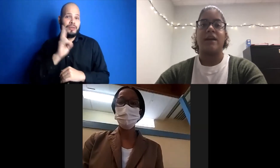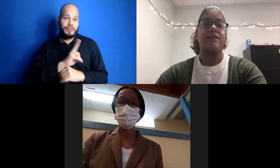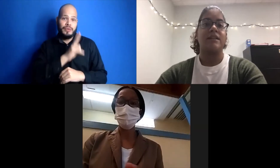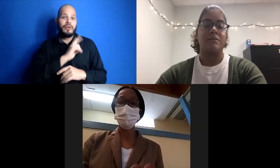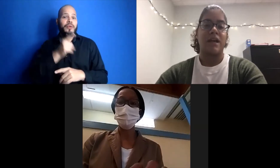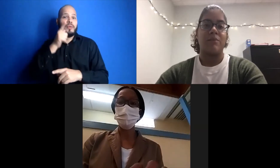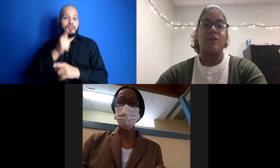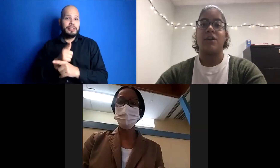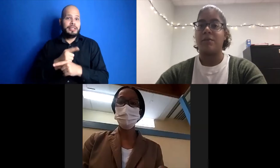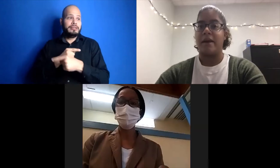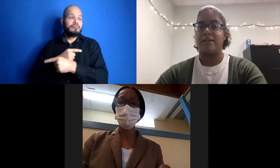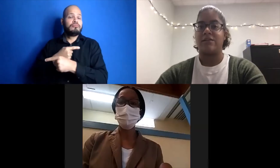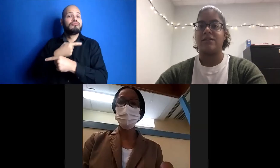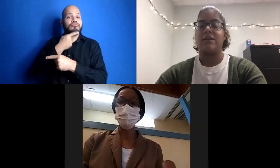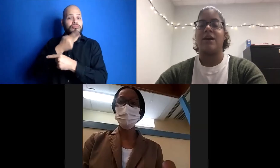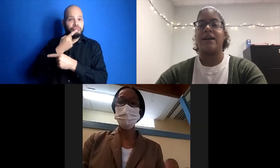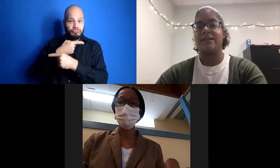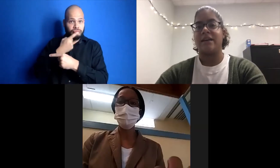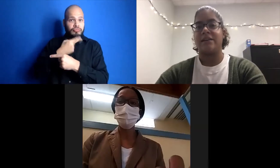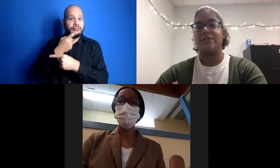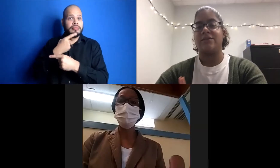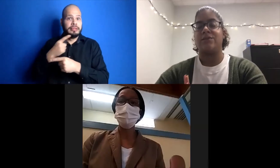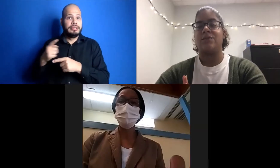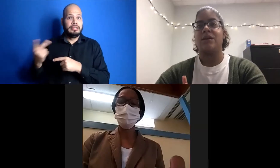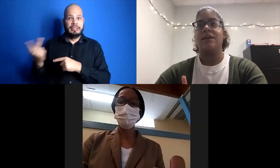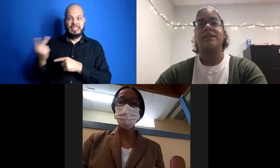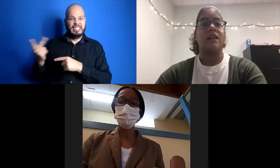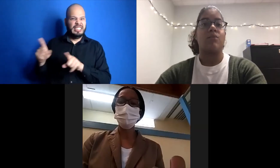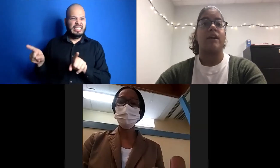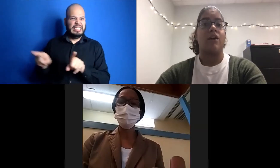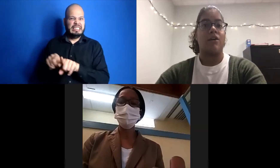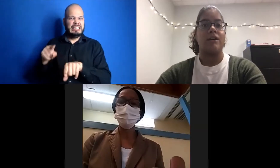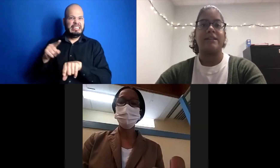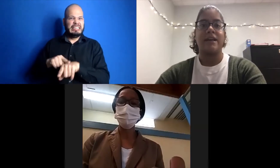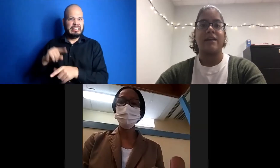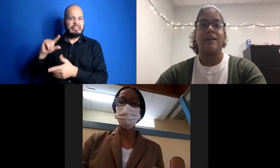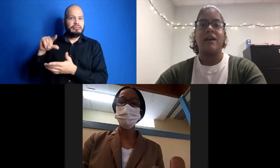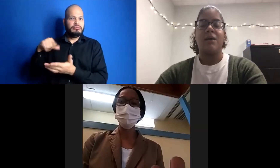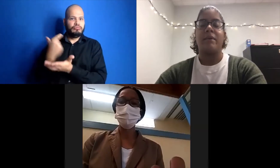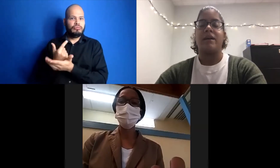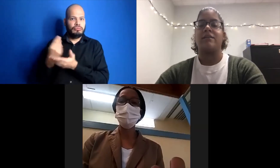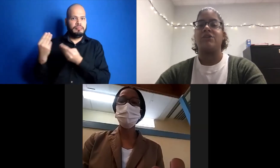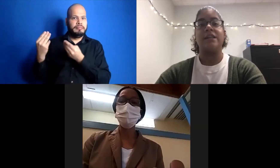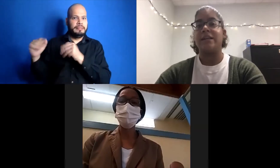the same time with her Masters so I decided to celebrate her instead because she didn't have